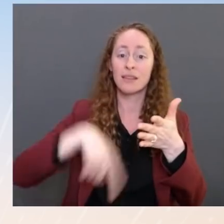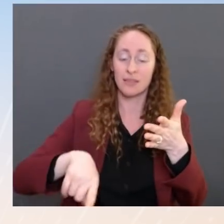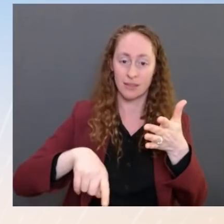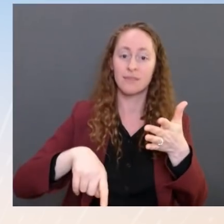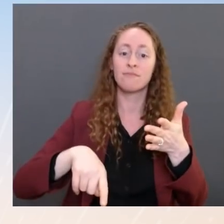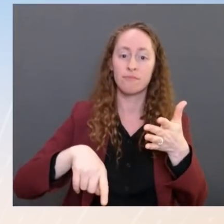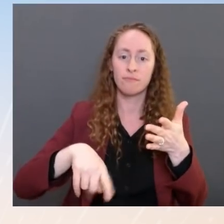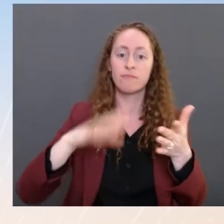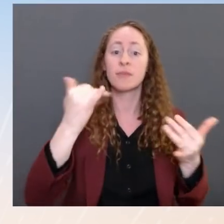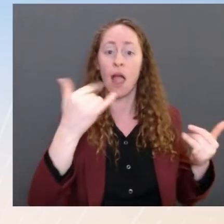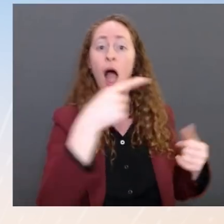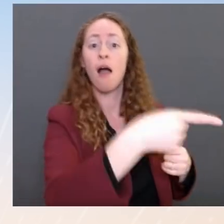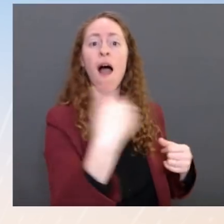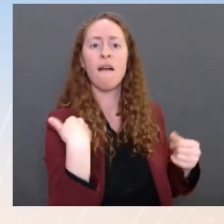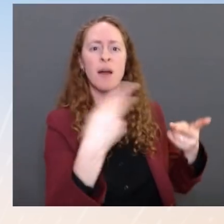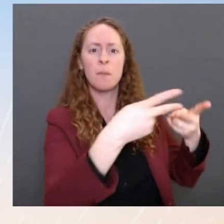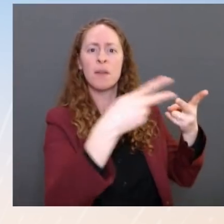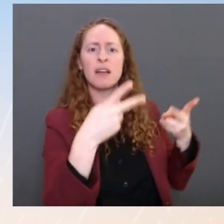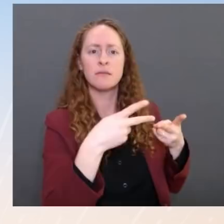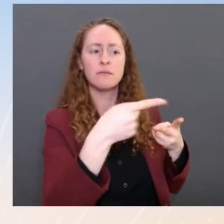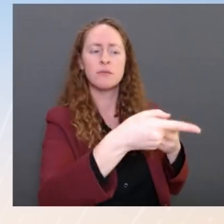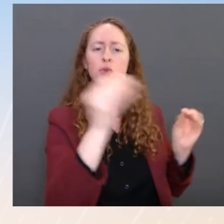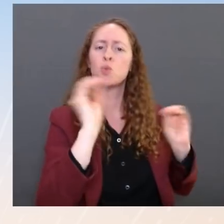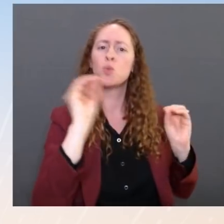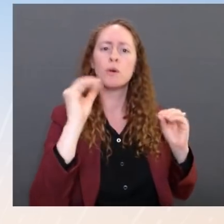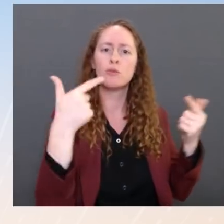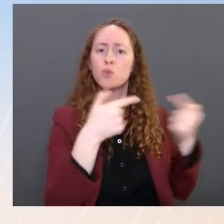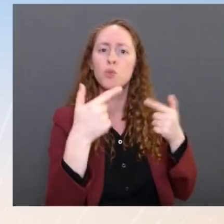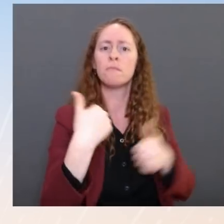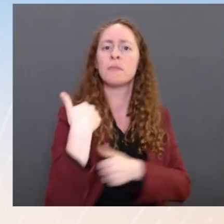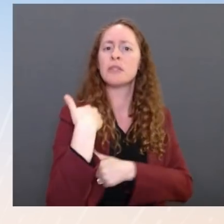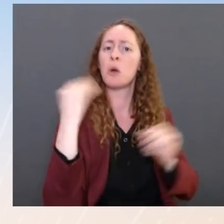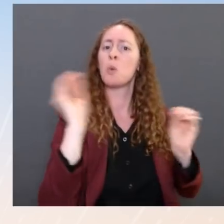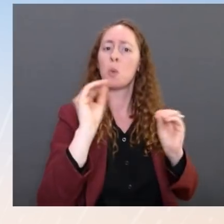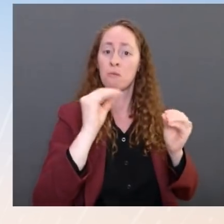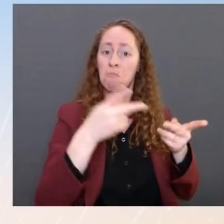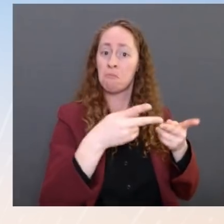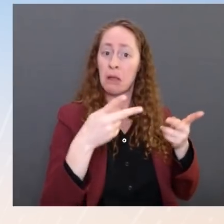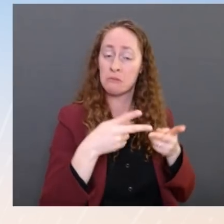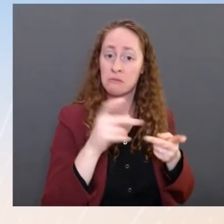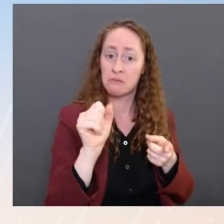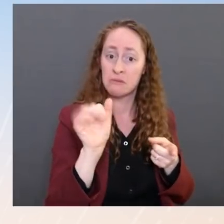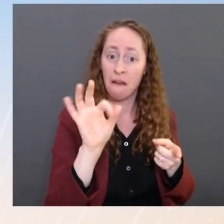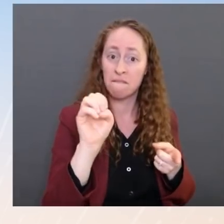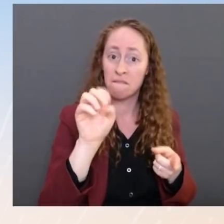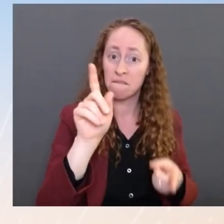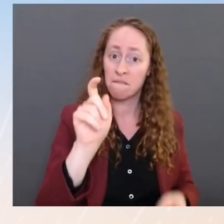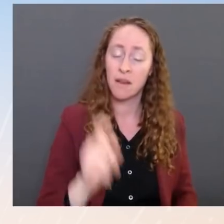of a North Korean nuclear test? Ms. Psaki: Well, on the first question, we're still finalizing details of the schedule for the trip